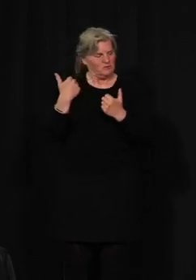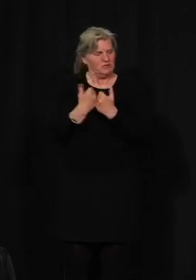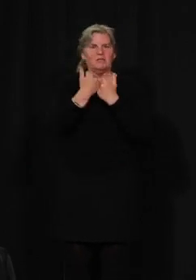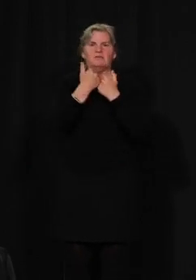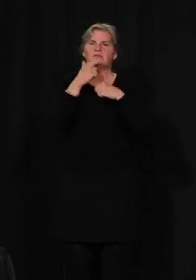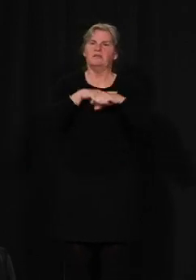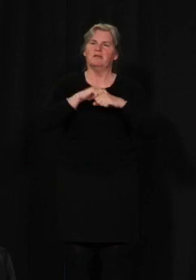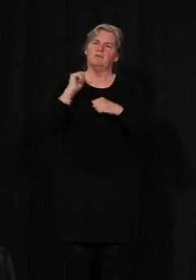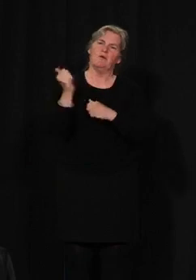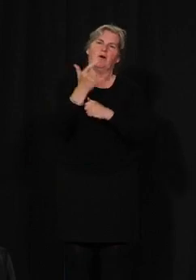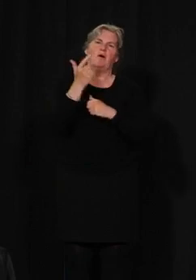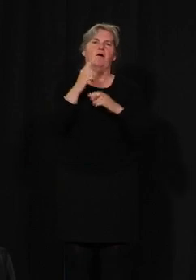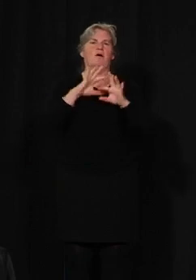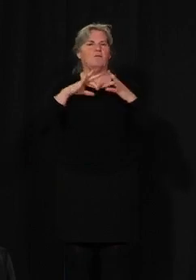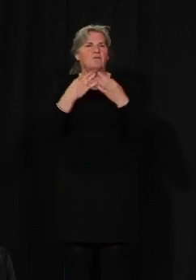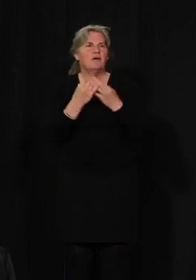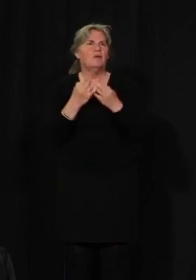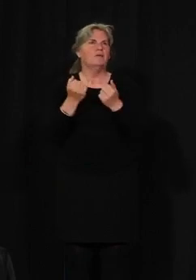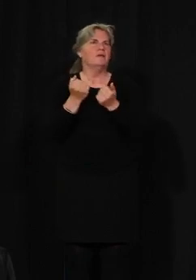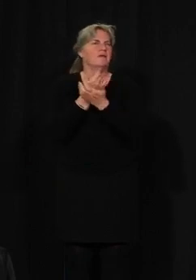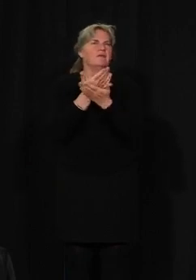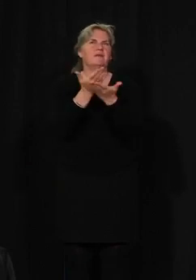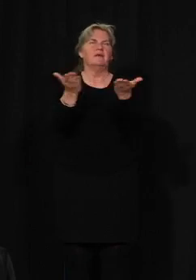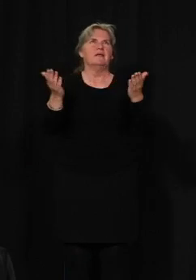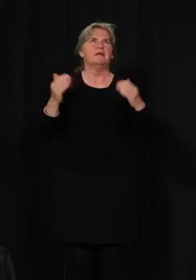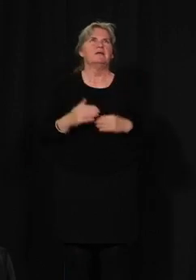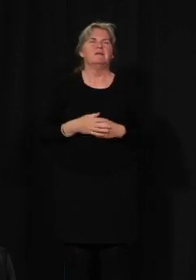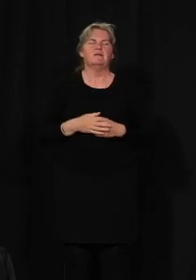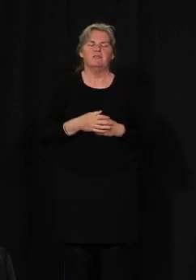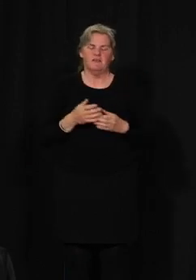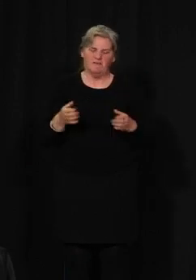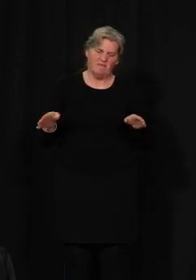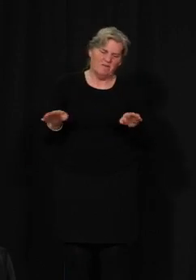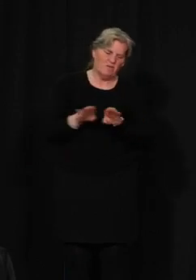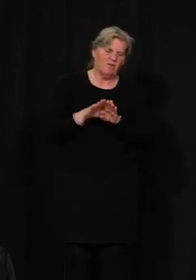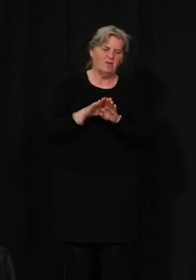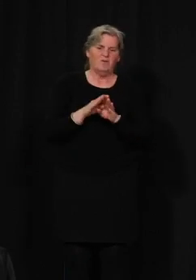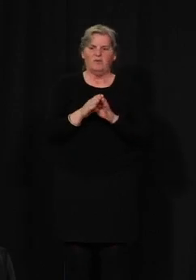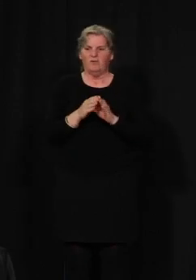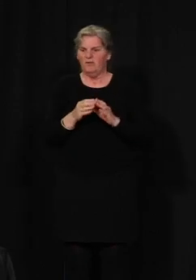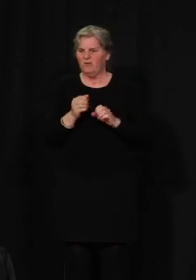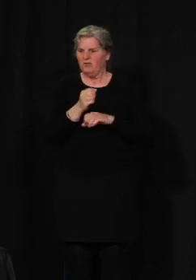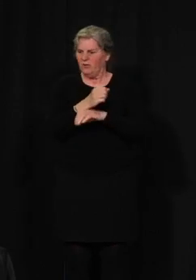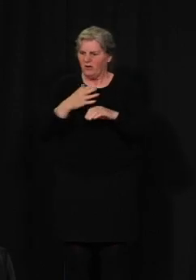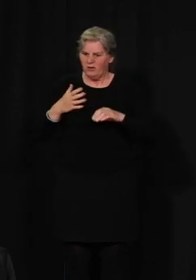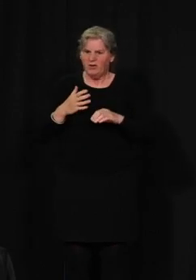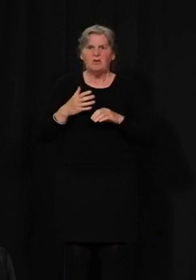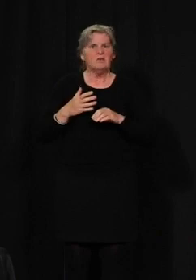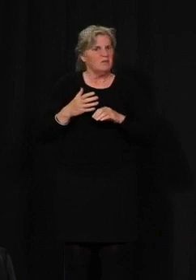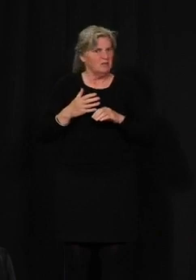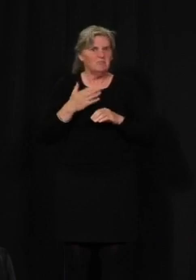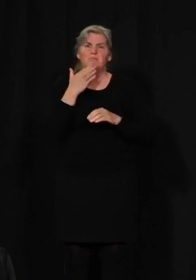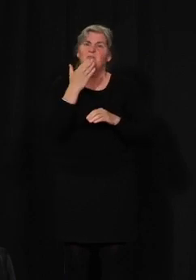The decision -- decision to shut down completely and early guaranteed, though, there was no spread within our continuing cae